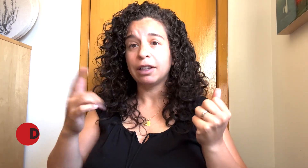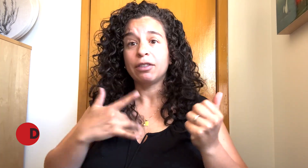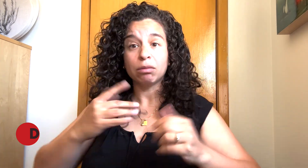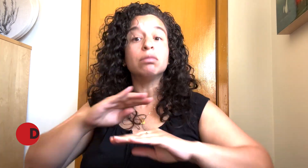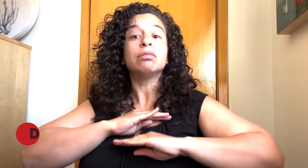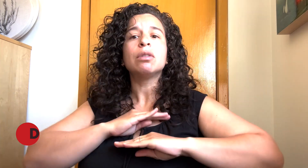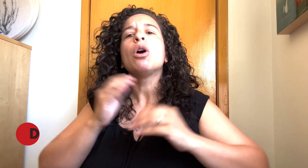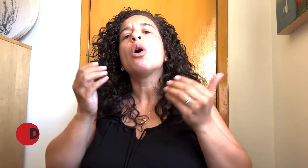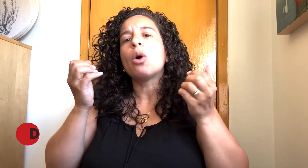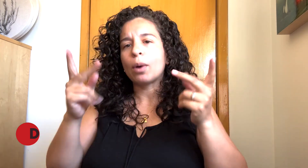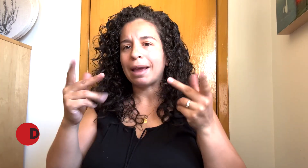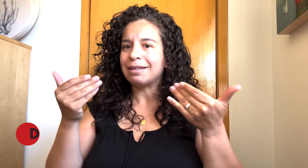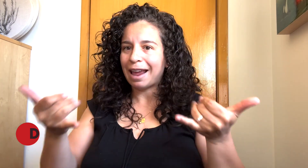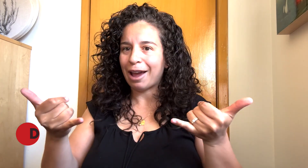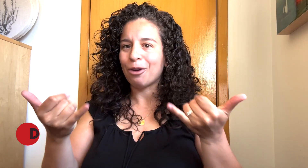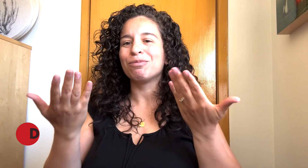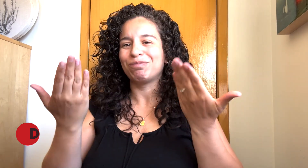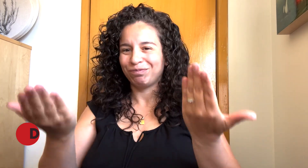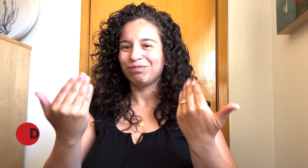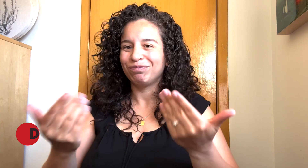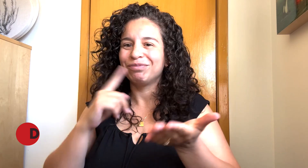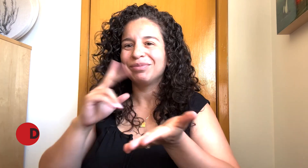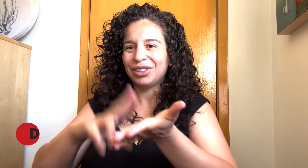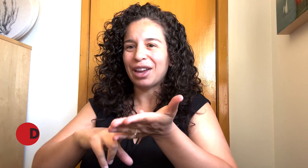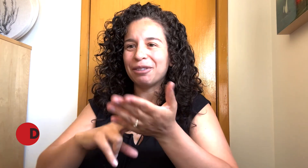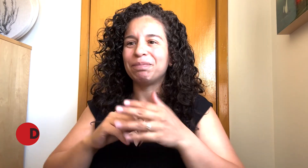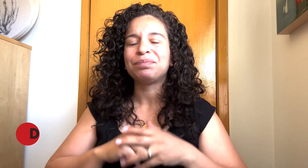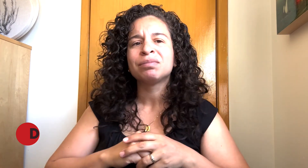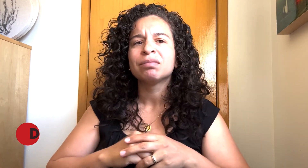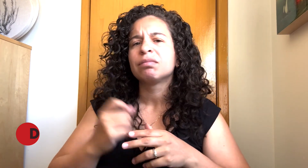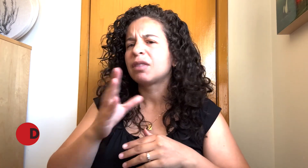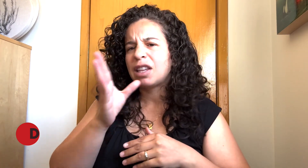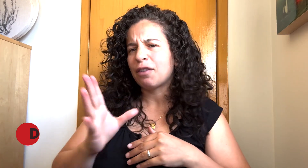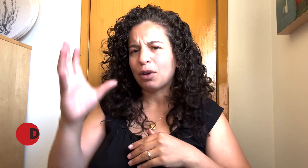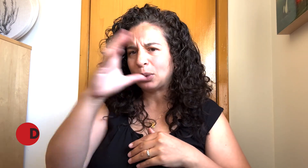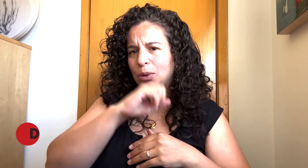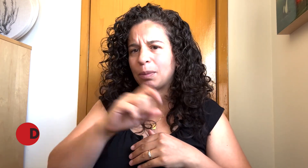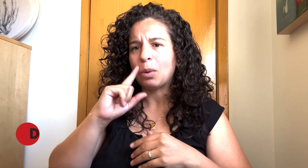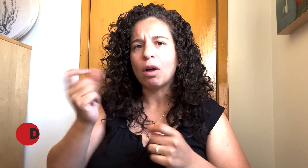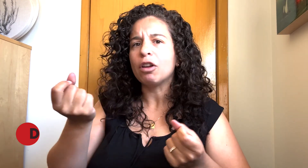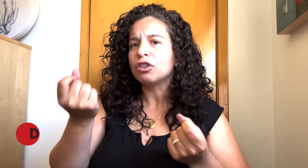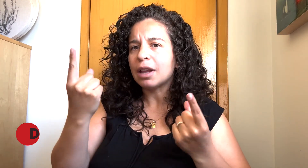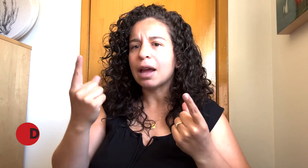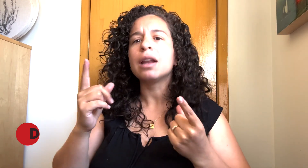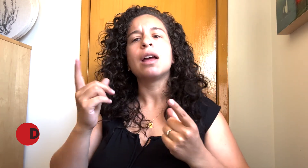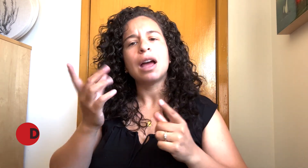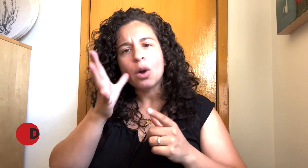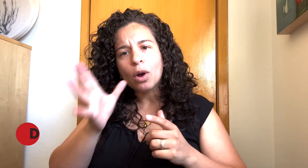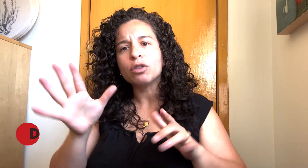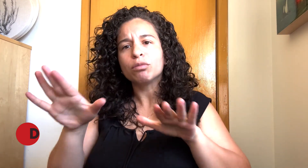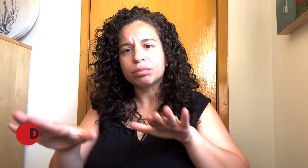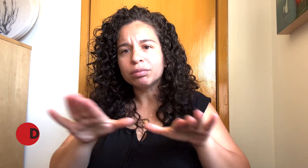I would interpret into ASL allowing full comprehension before proceeding with signing docs. I never assume people's level of comprehension;